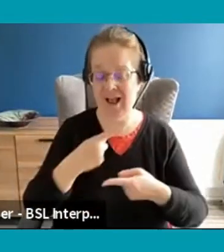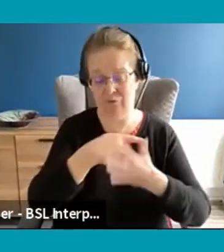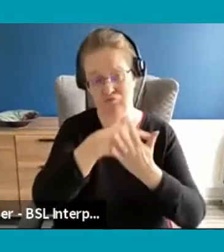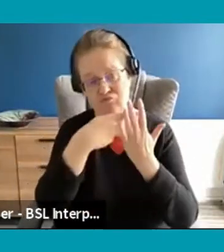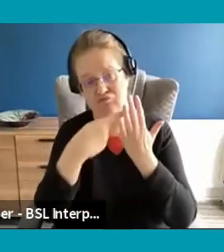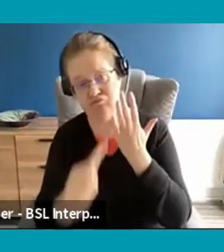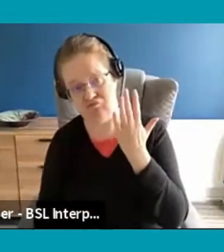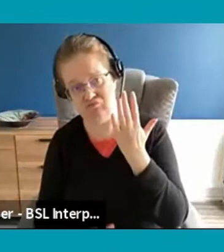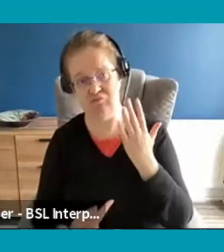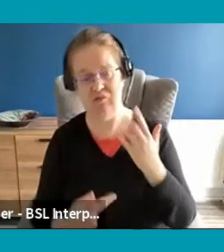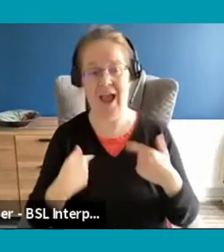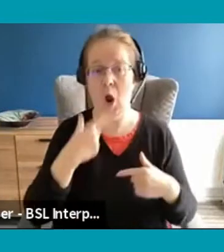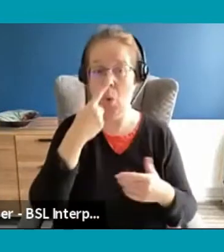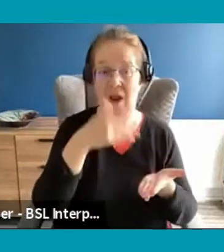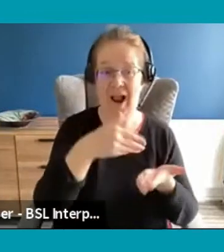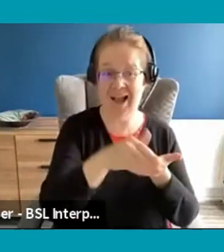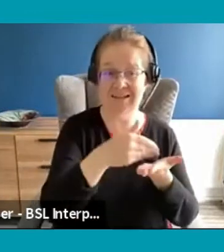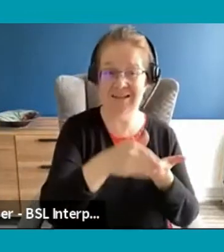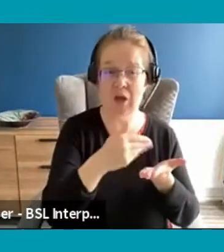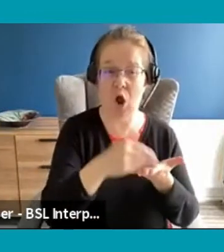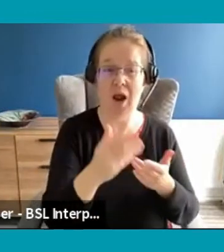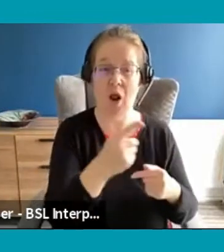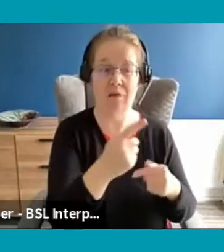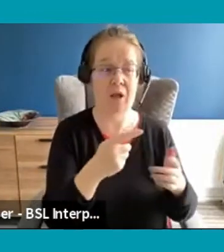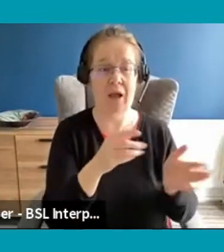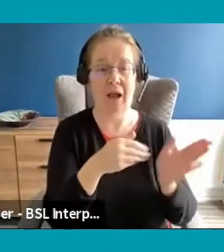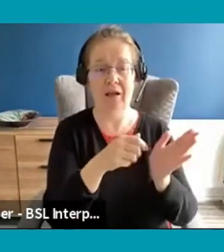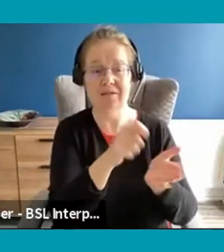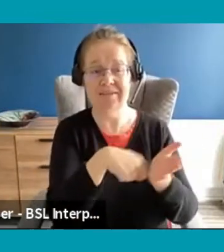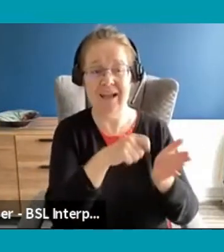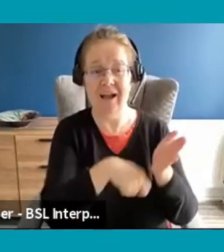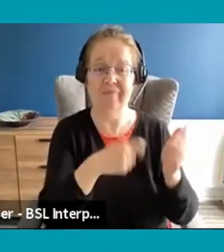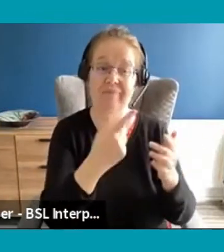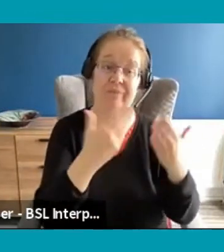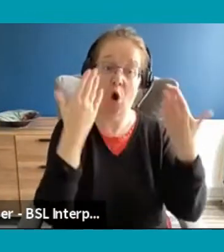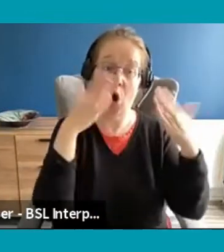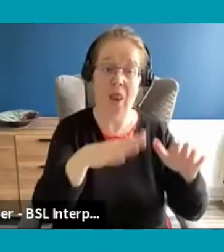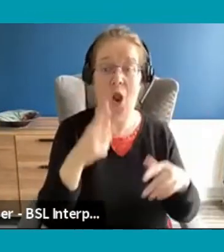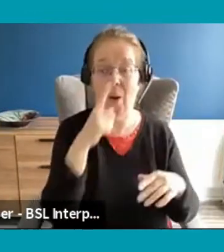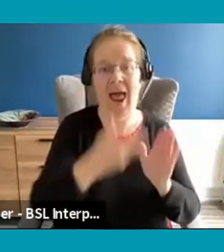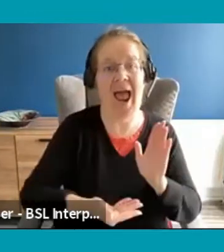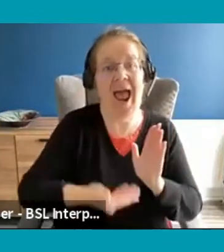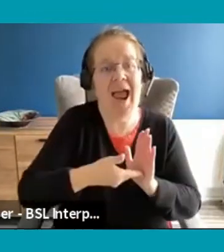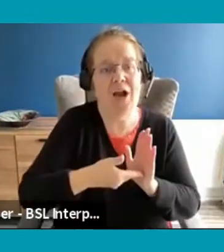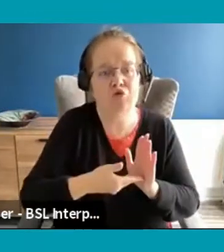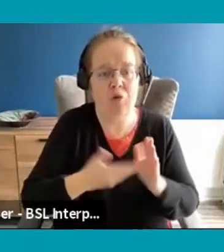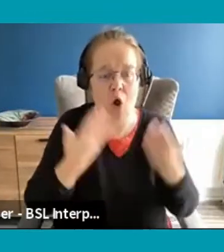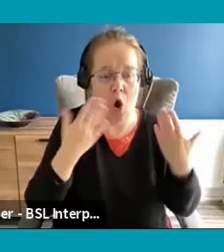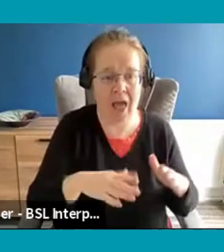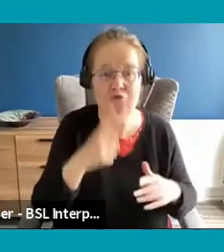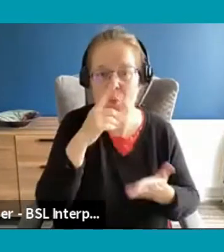and sell holiday up to five days. You can have and you have extra time off if you want. You can pay for extra time off.